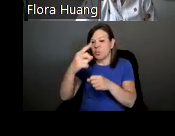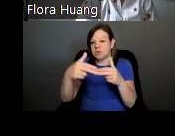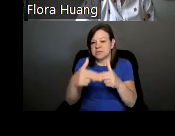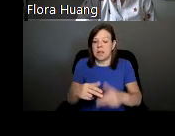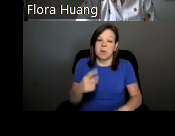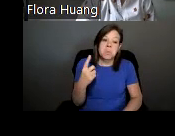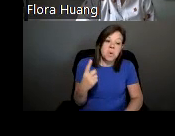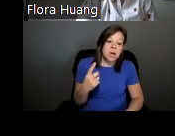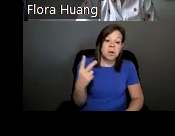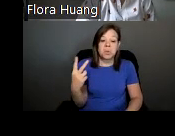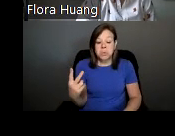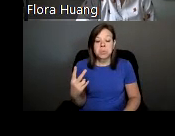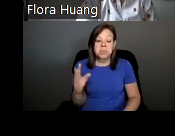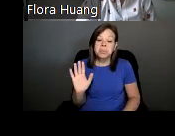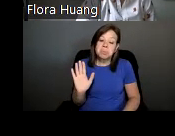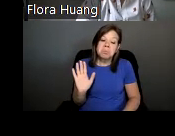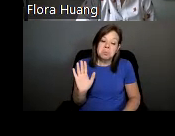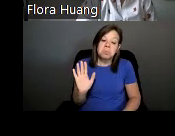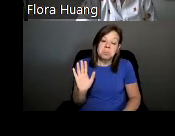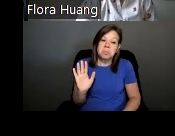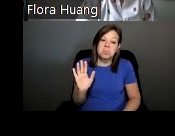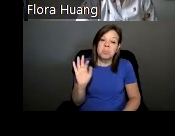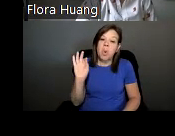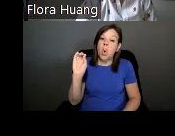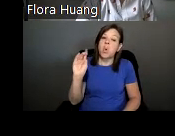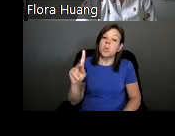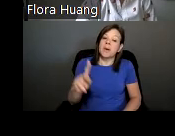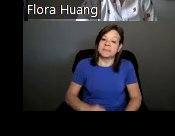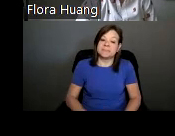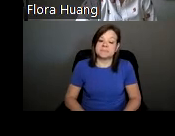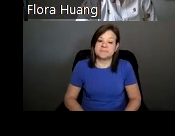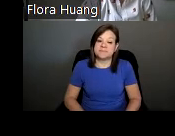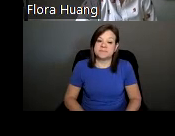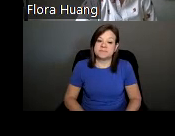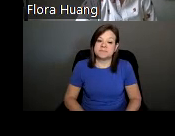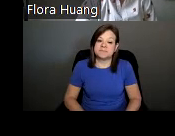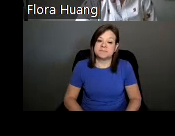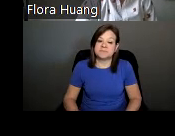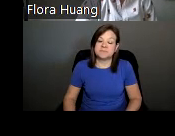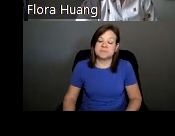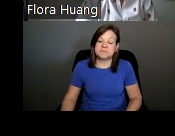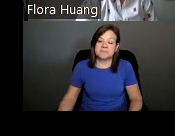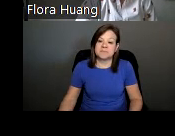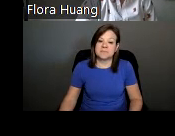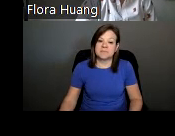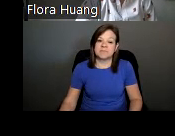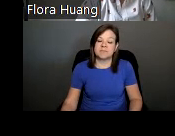One or two text boxes is okay. But if you get more than more than a couple